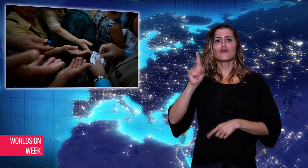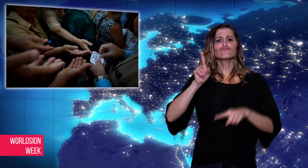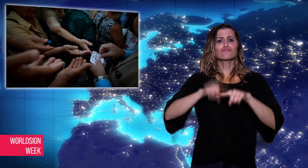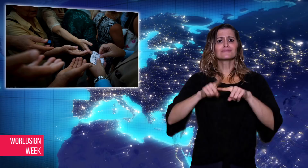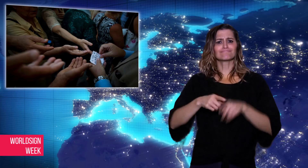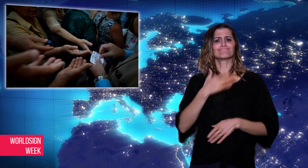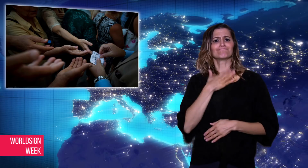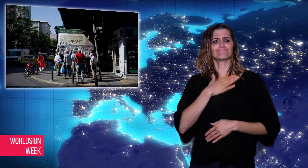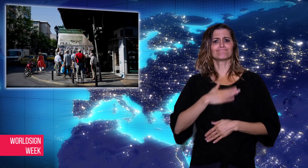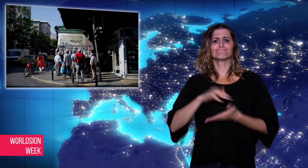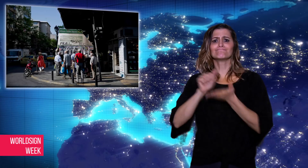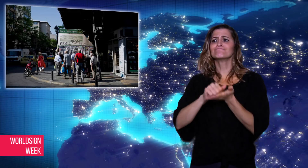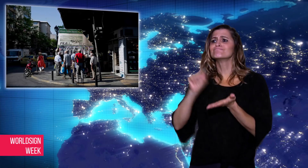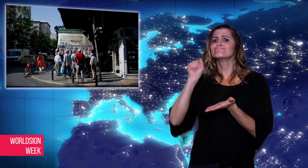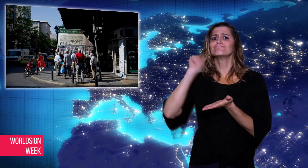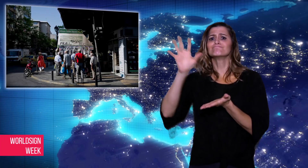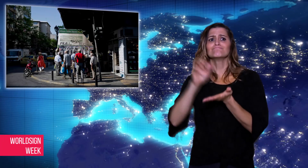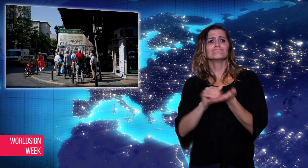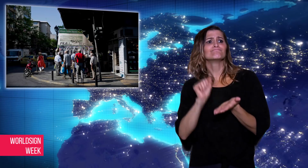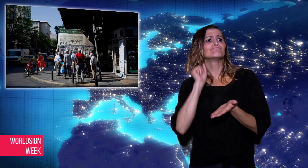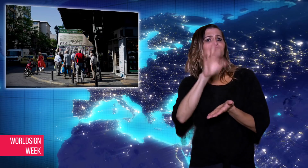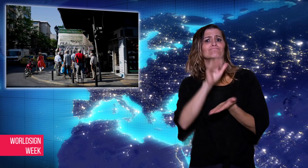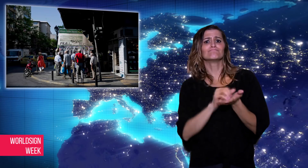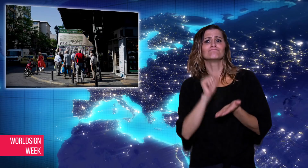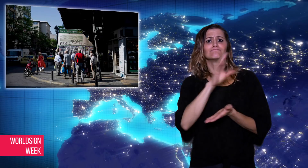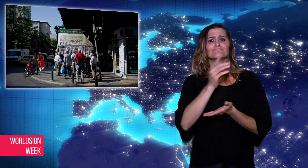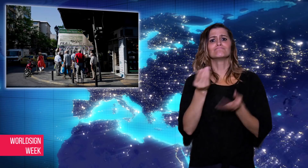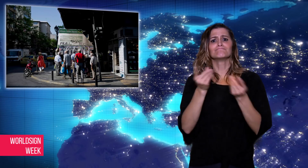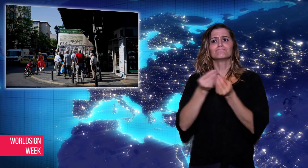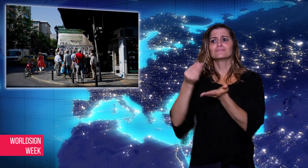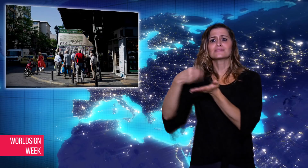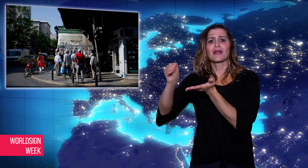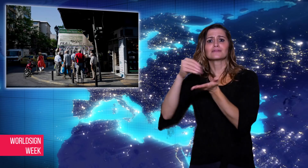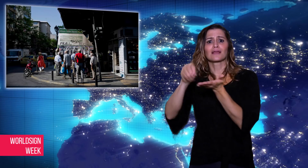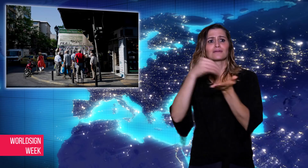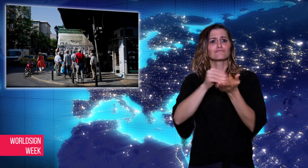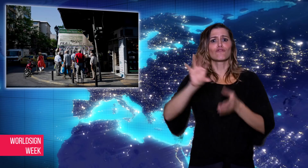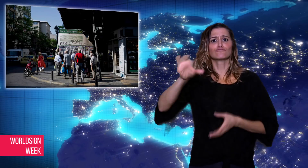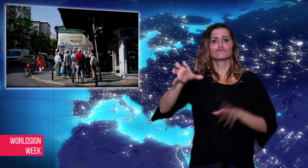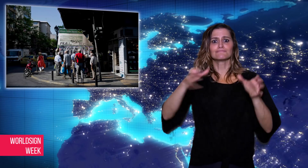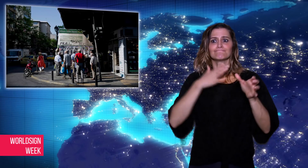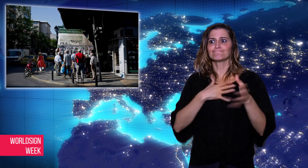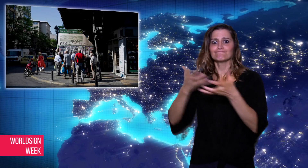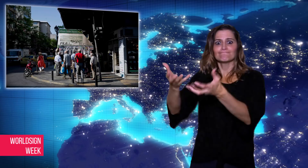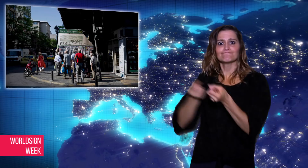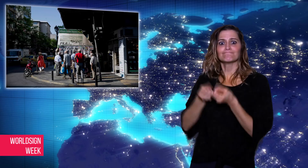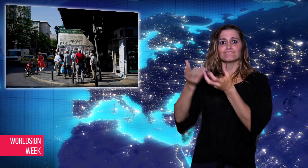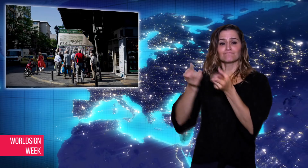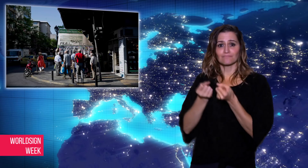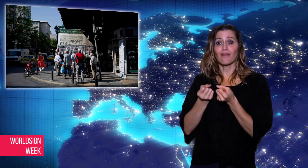continue to struggle on limited